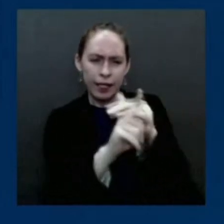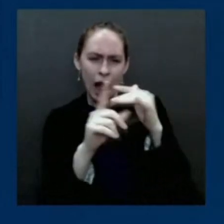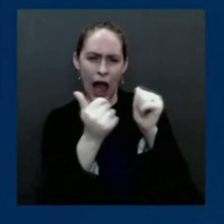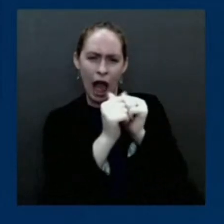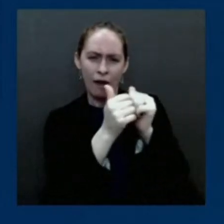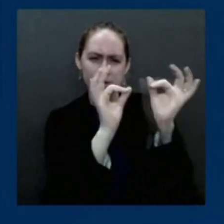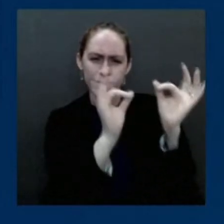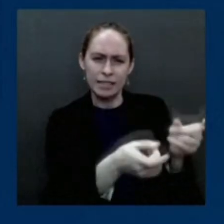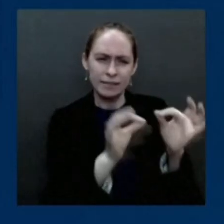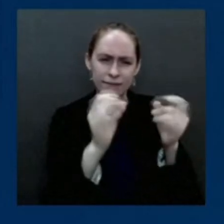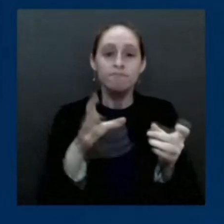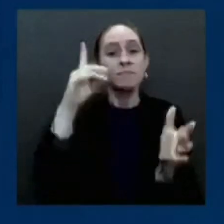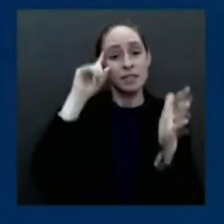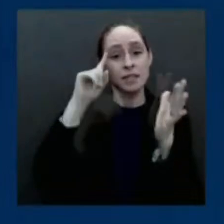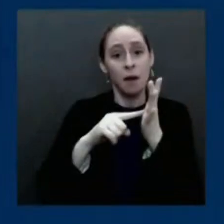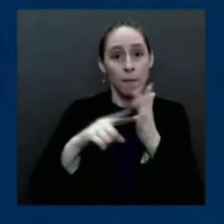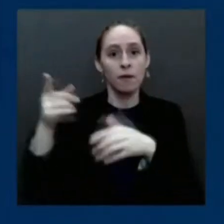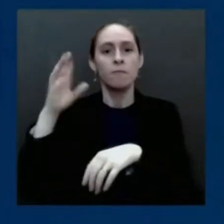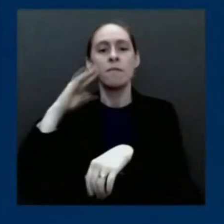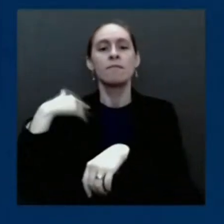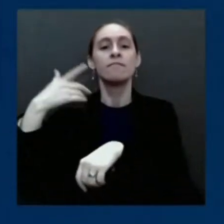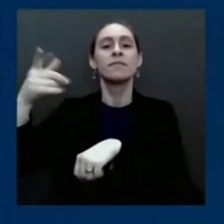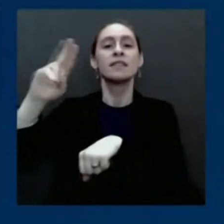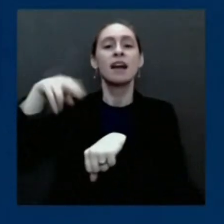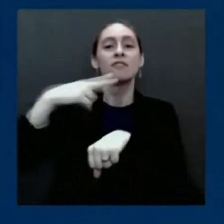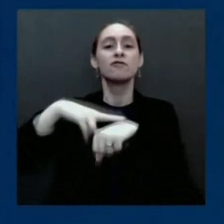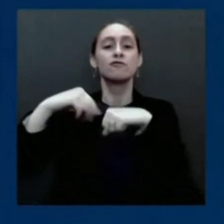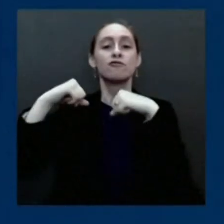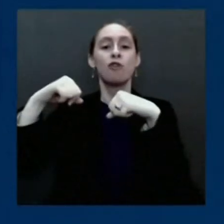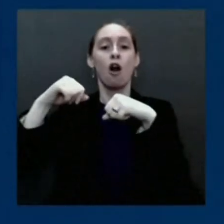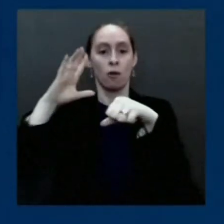MORE THAN 13,000 NATIONAL GUARD